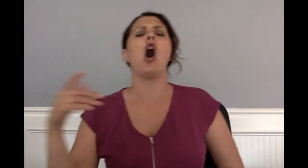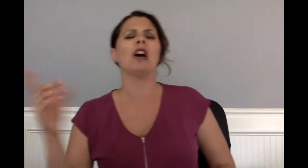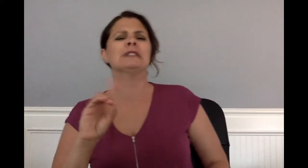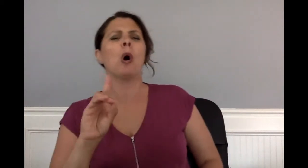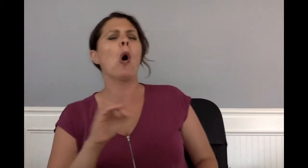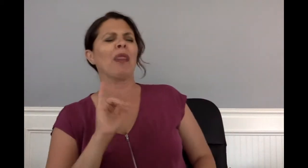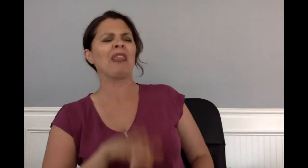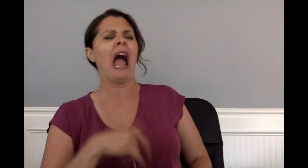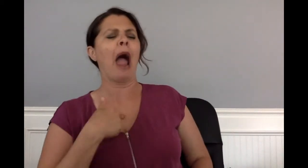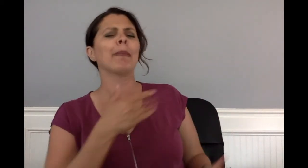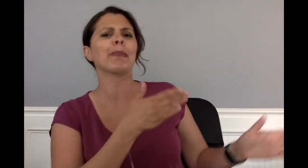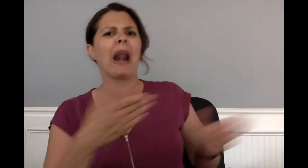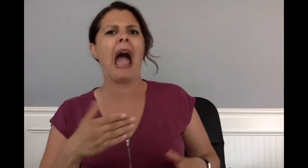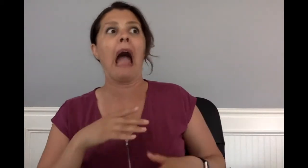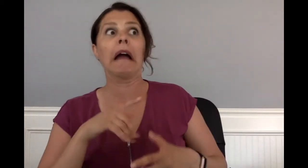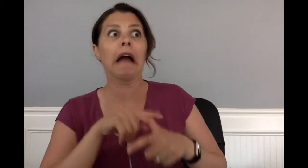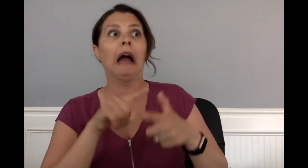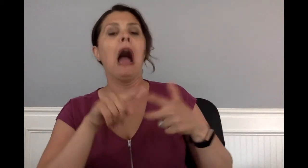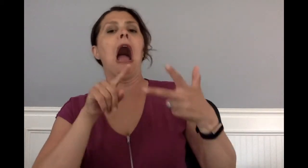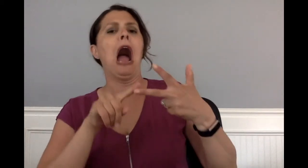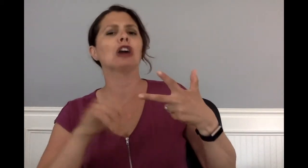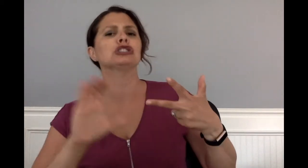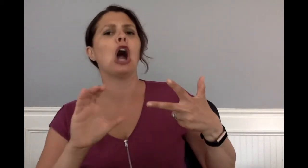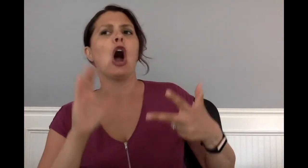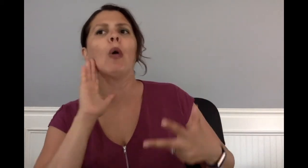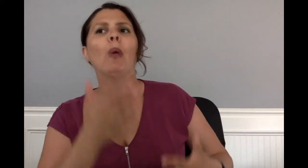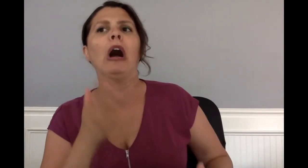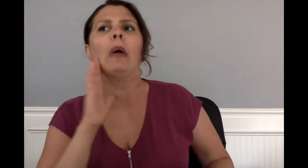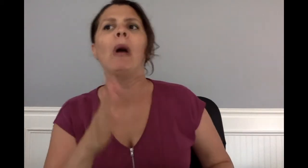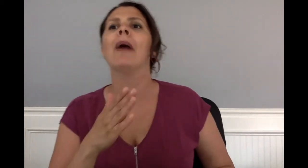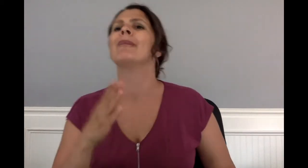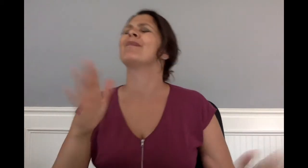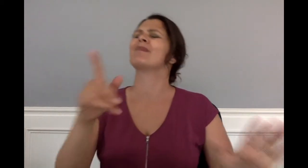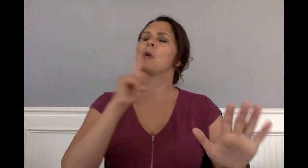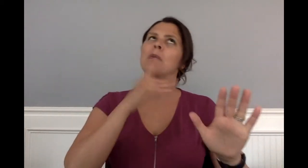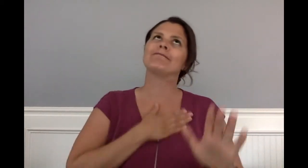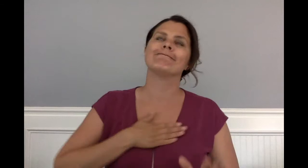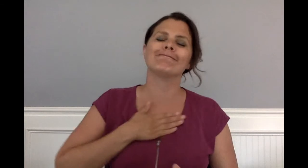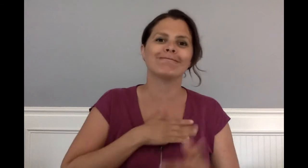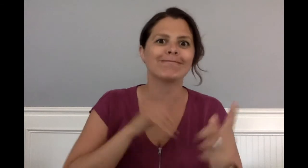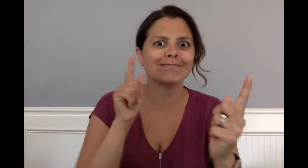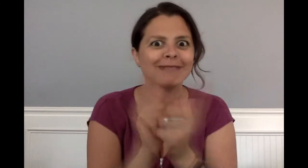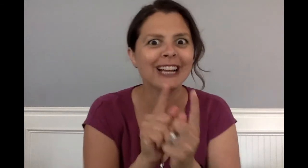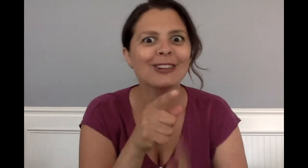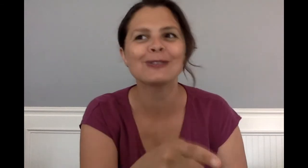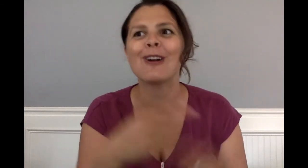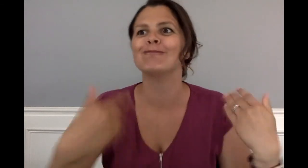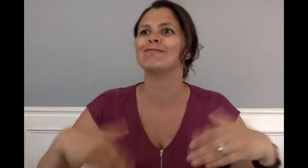“That’s what I was going to say next. It’s a pleasure to meet you, Charlie.